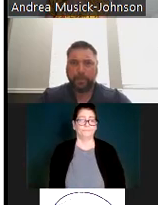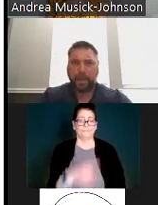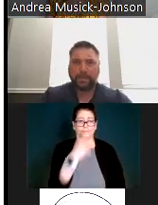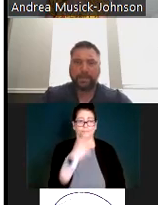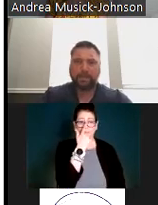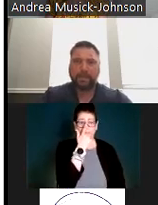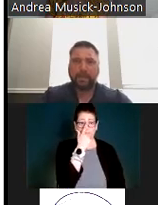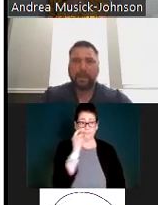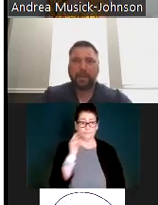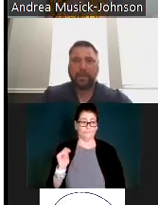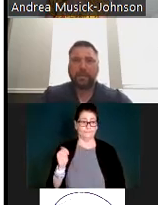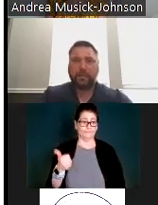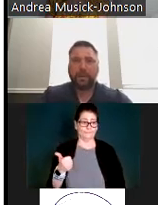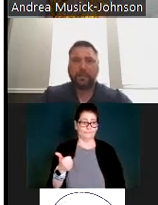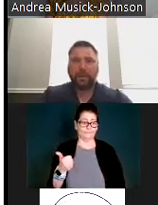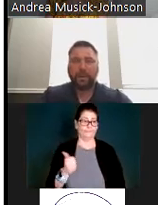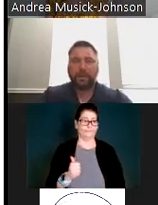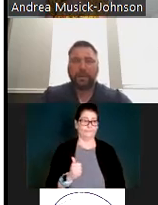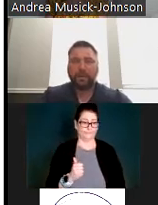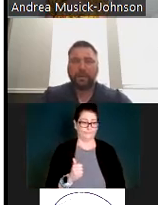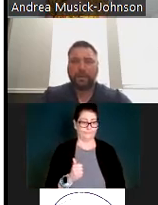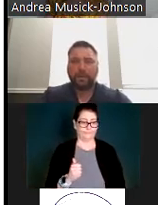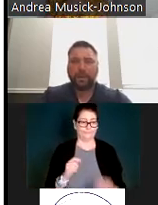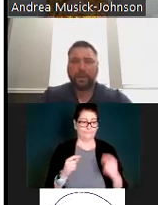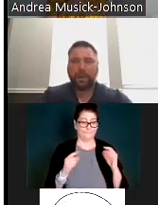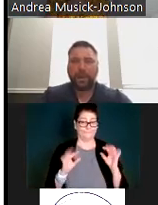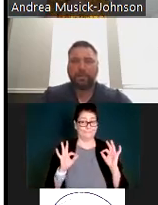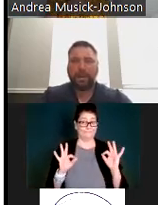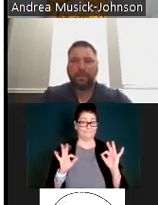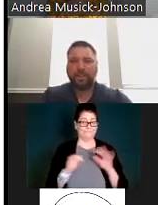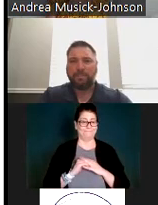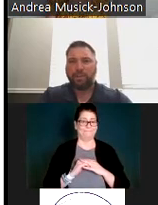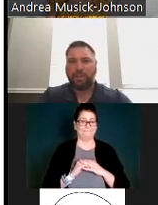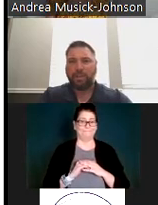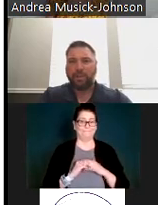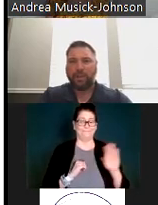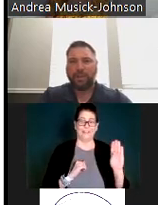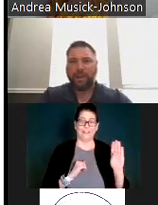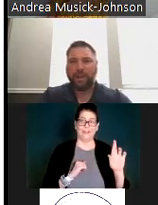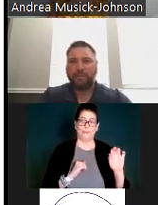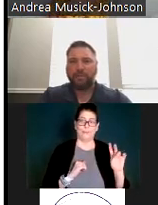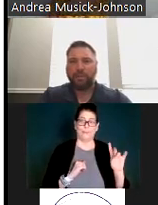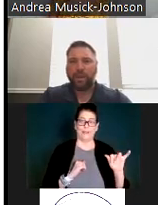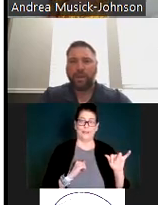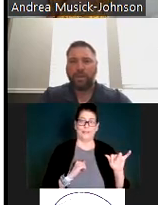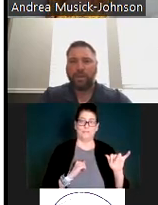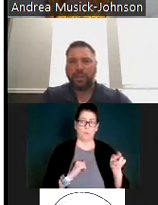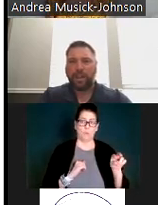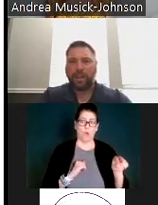Excellent, so far so good. And Brandy, if you just ensure that if we do get a question up there in the chat or